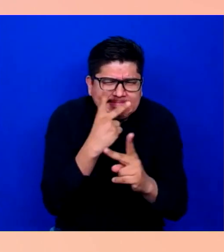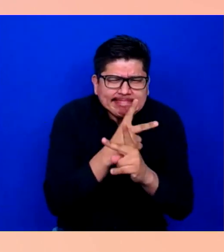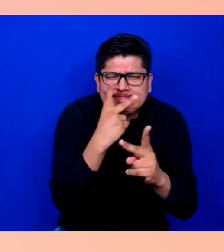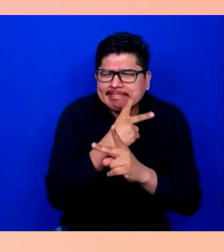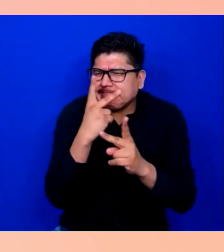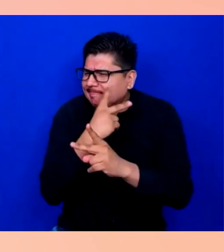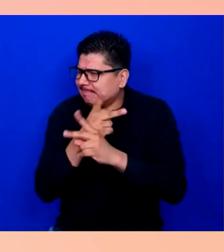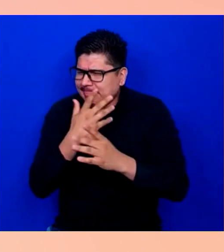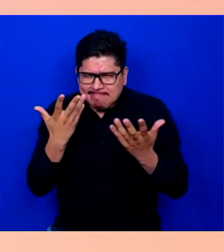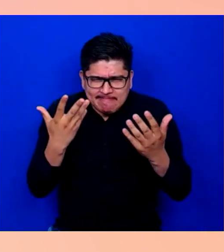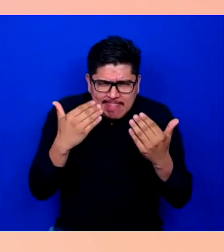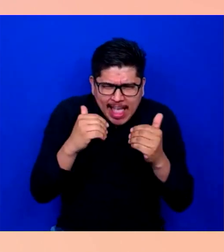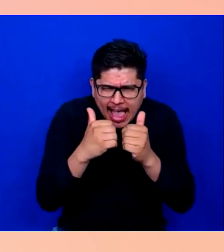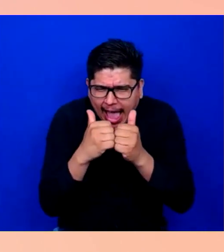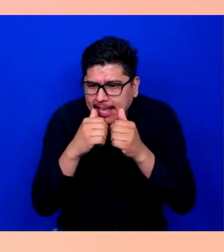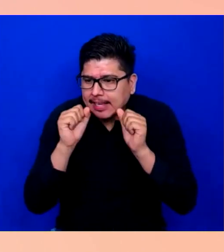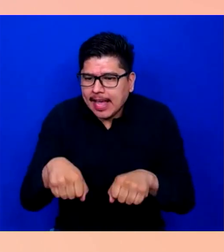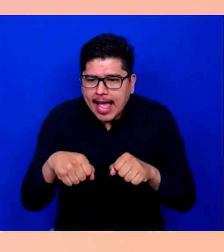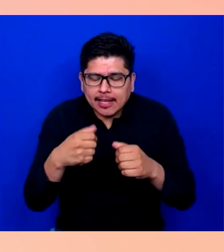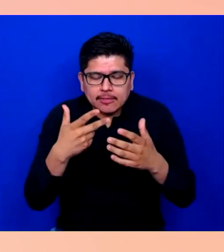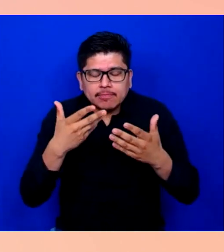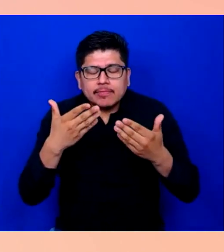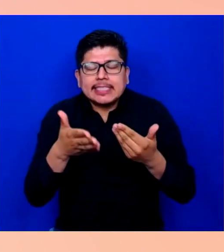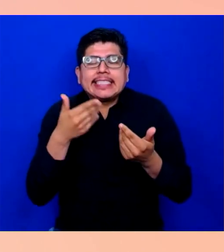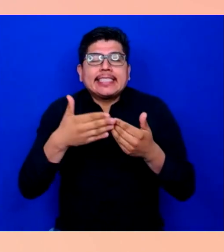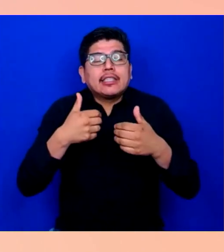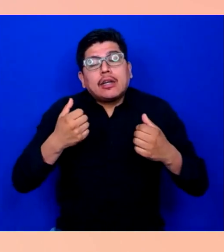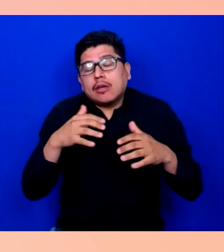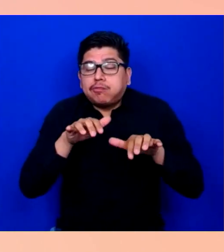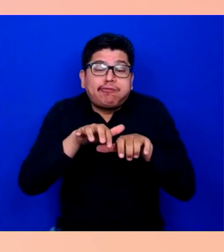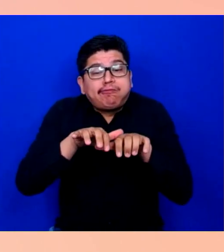40 hours a week putting our bodies through easier.